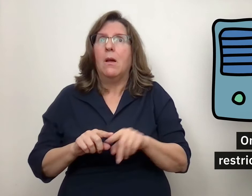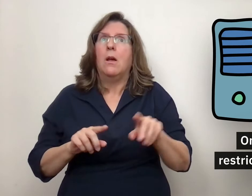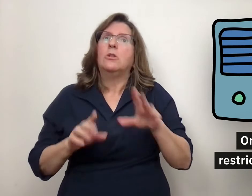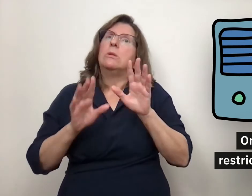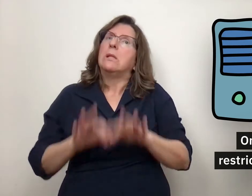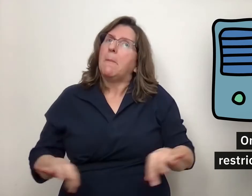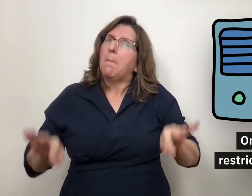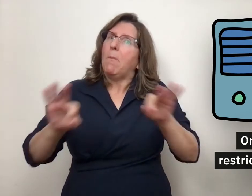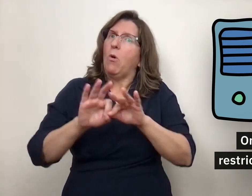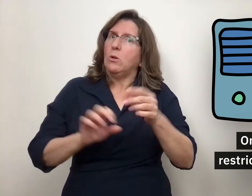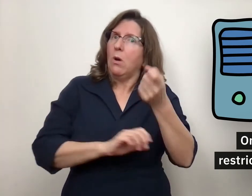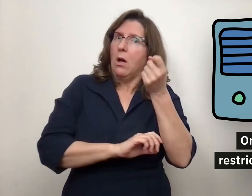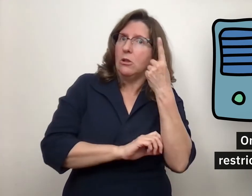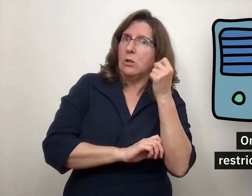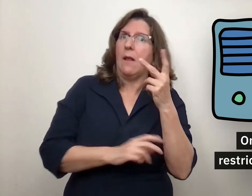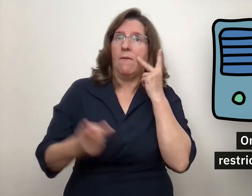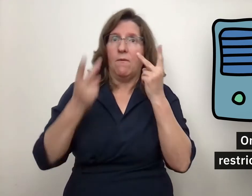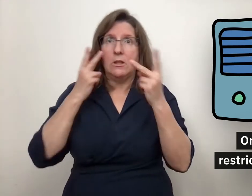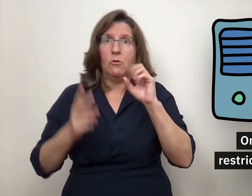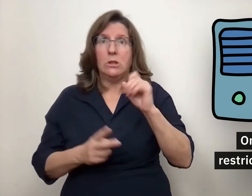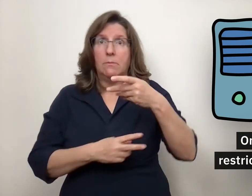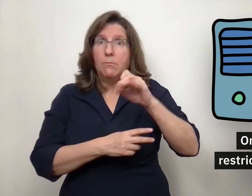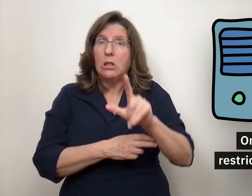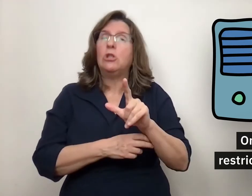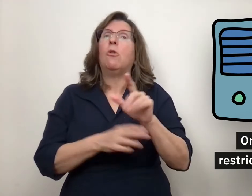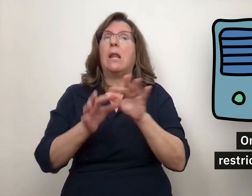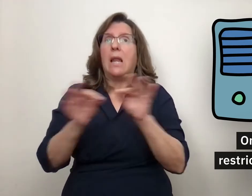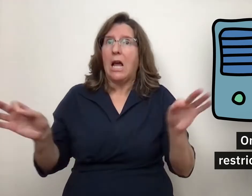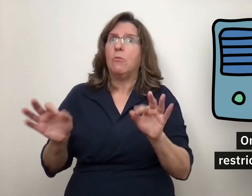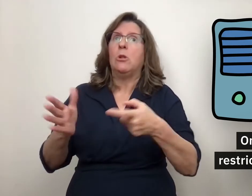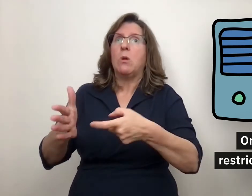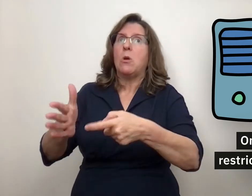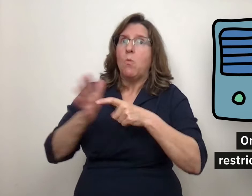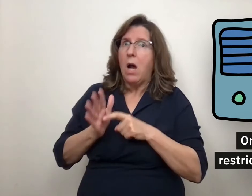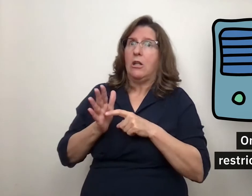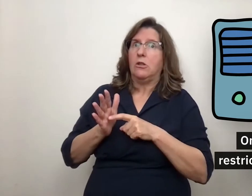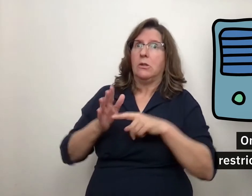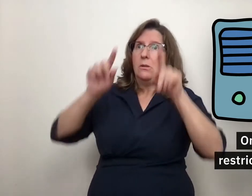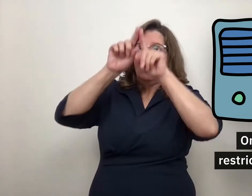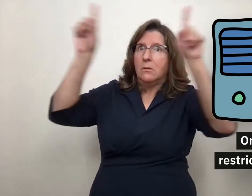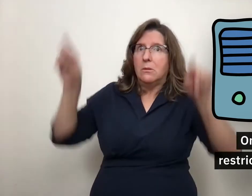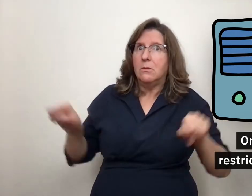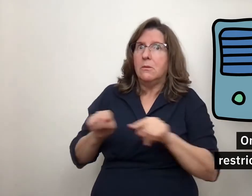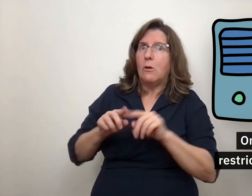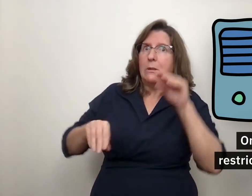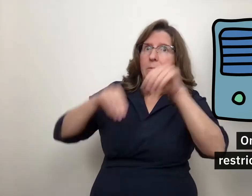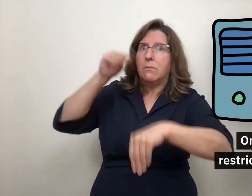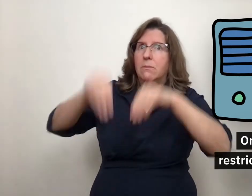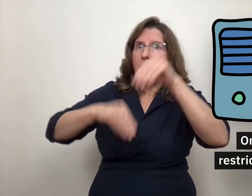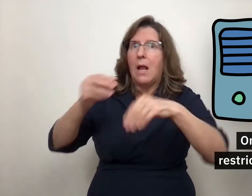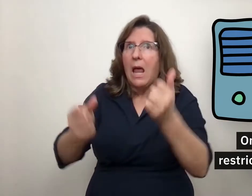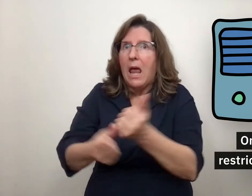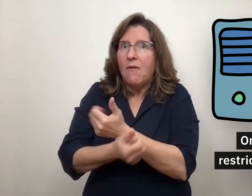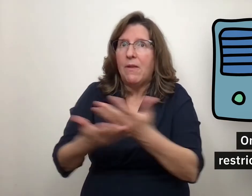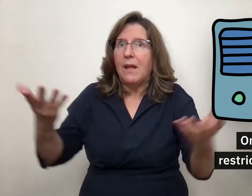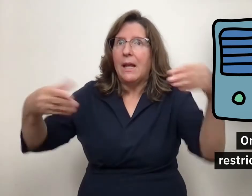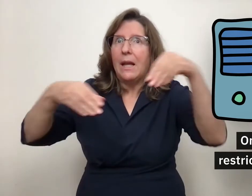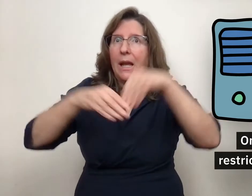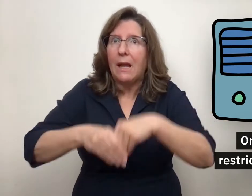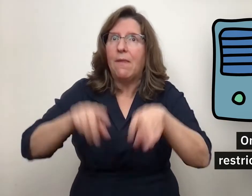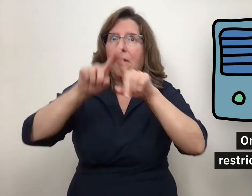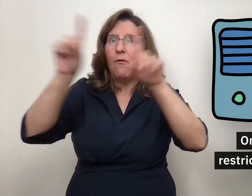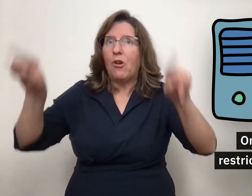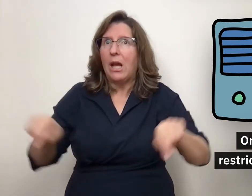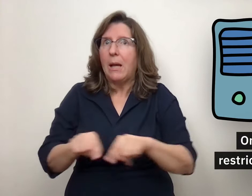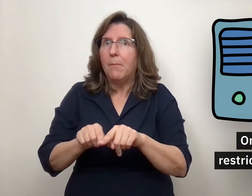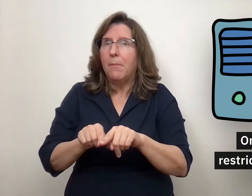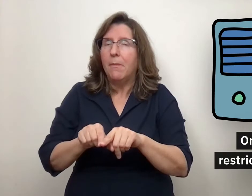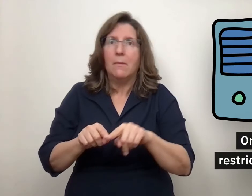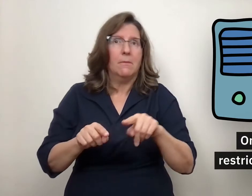It's important to understand that visual spatial languages require everything to be seen in the frame.